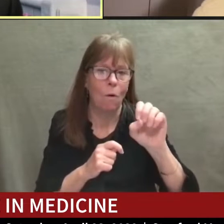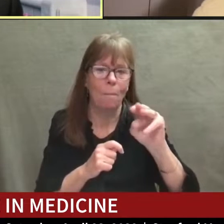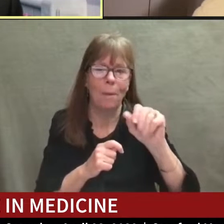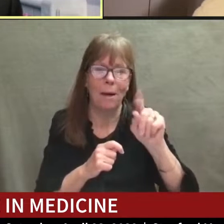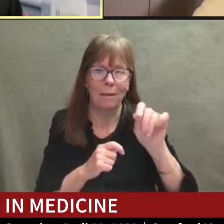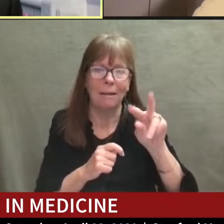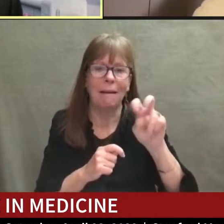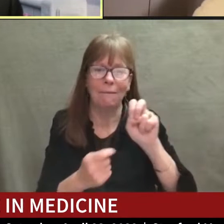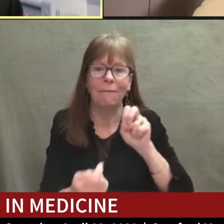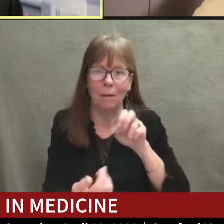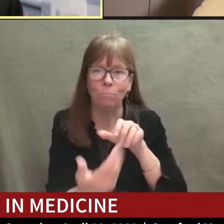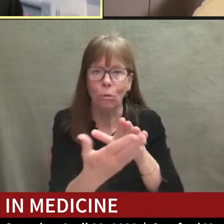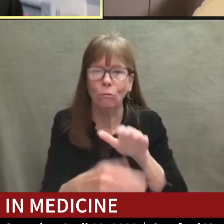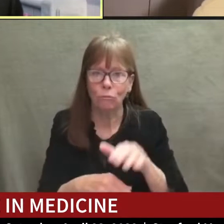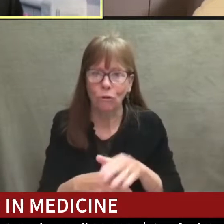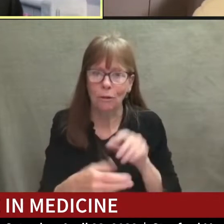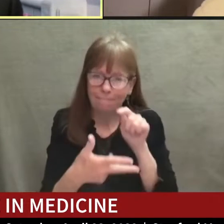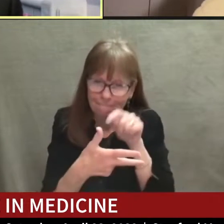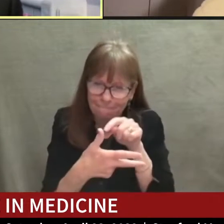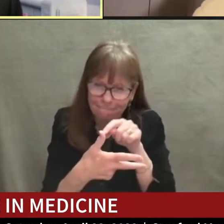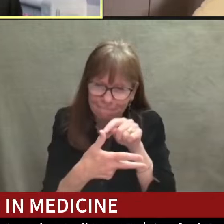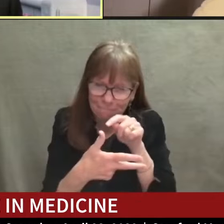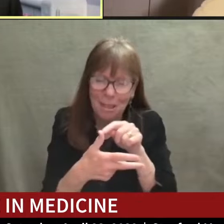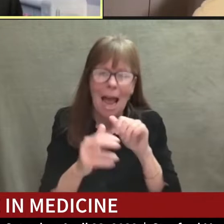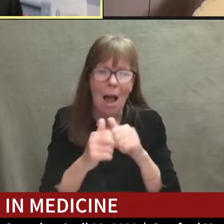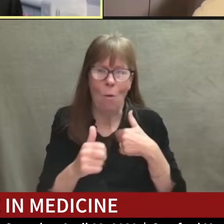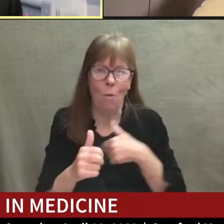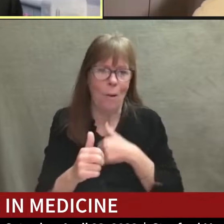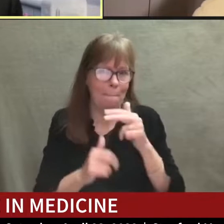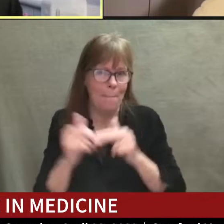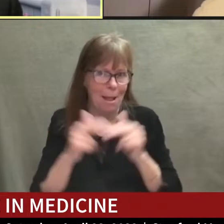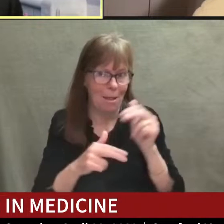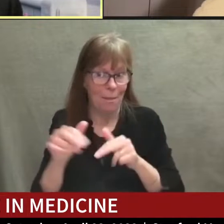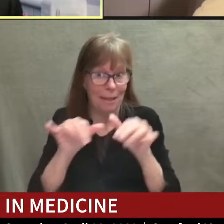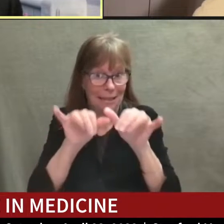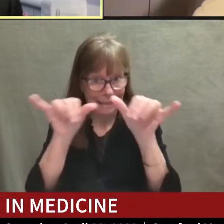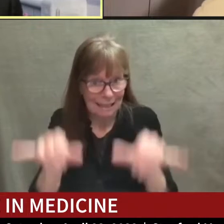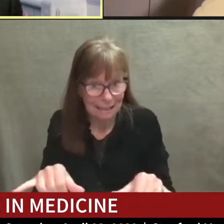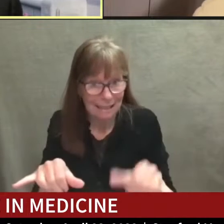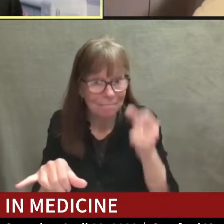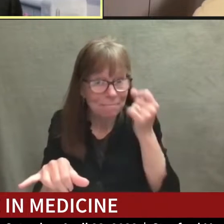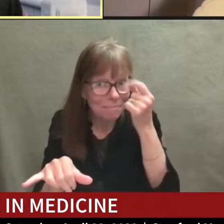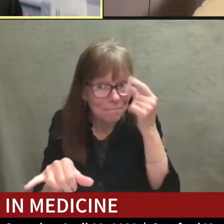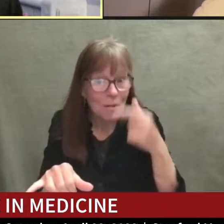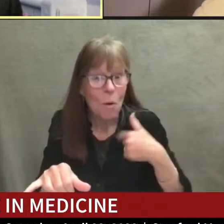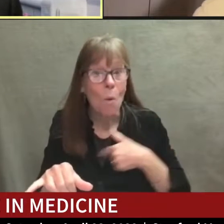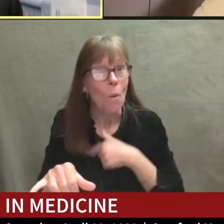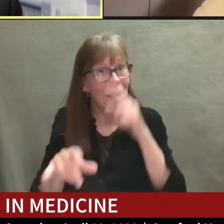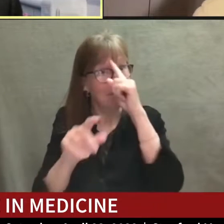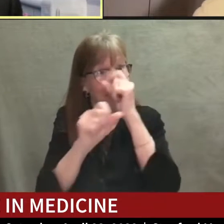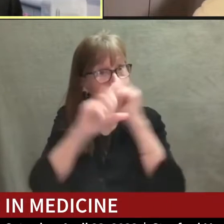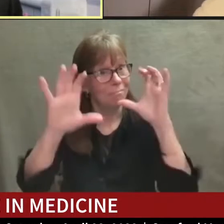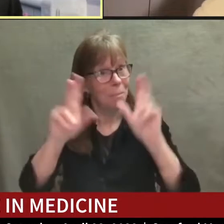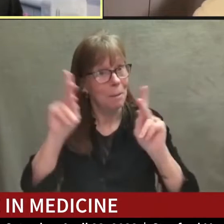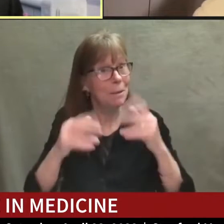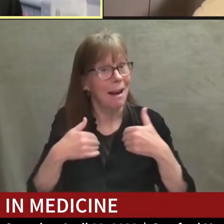approach is building the system with people with disabilities in mind and incorporating universal